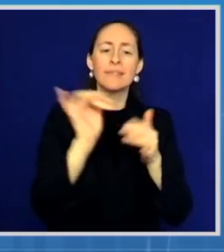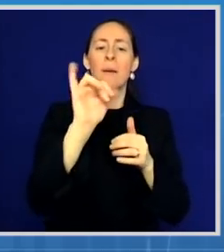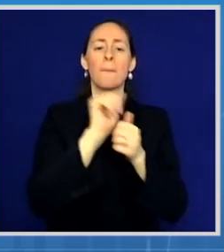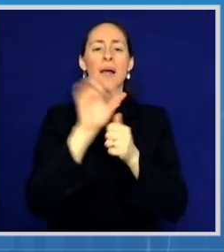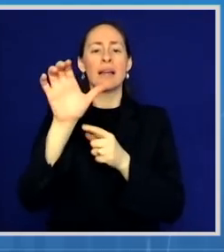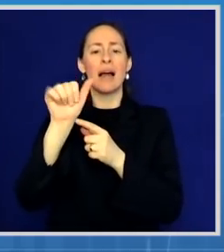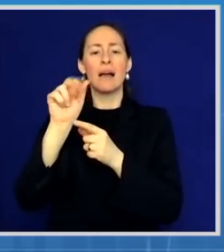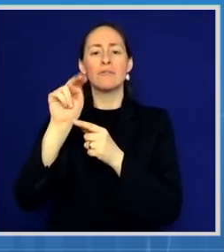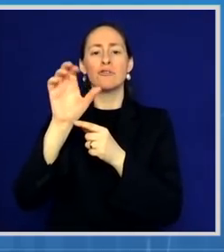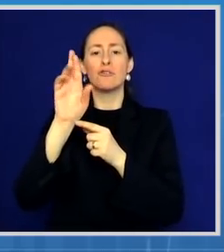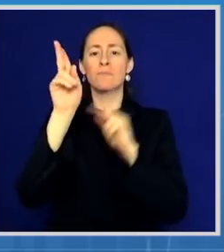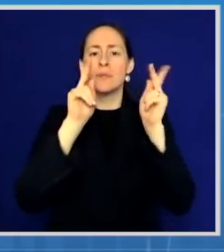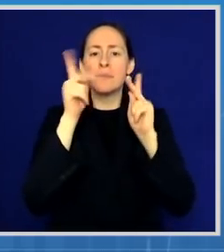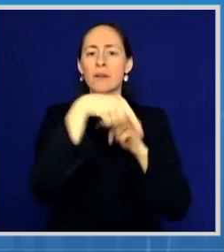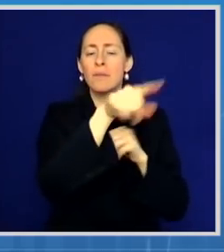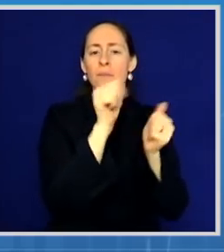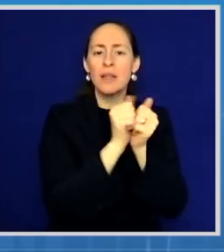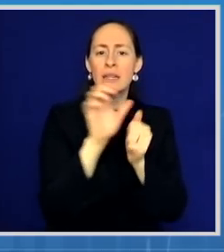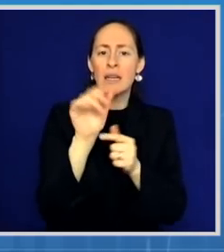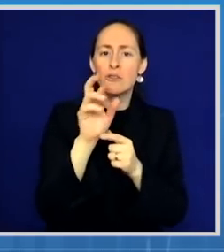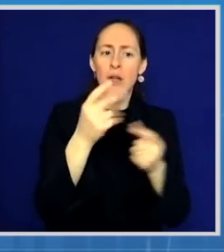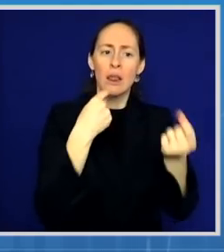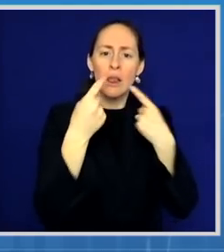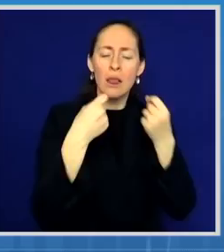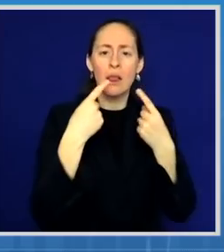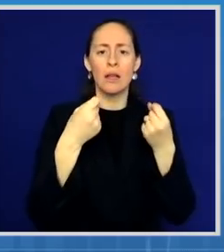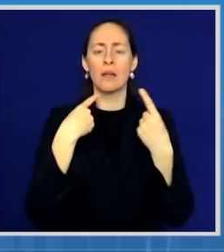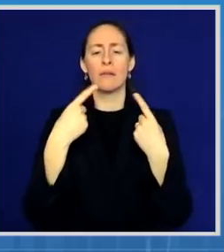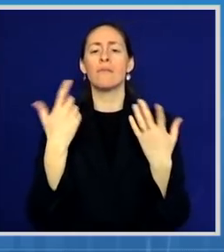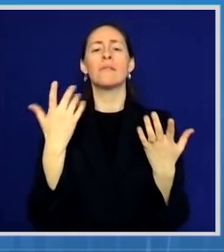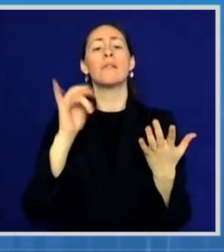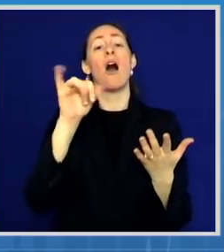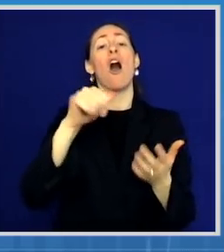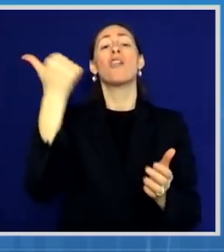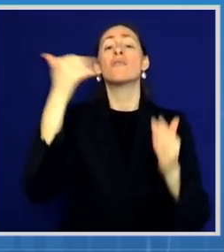who are on things like gluco corticoids for auto-immune diseases